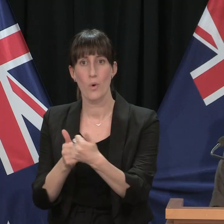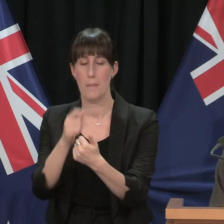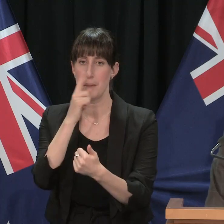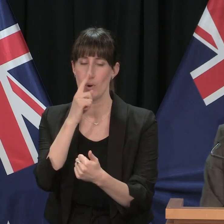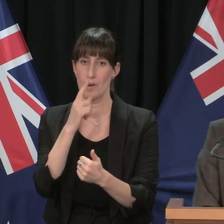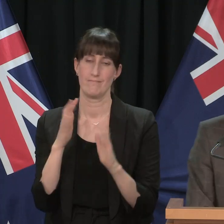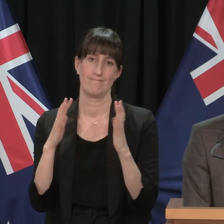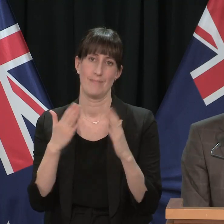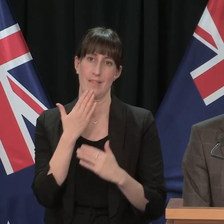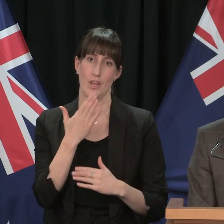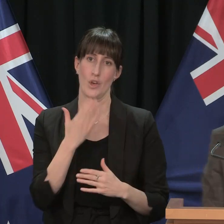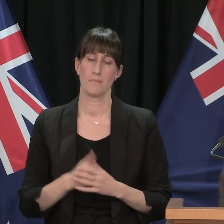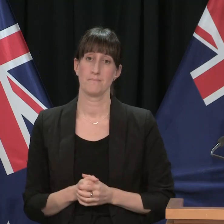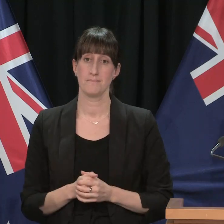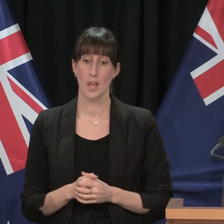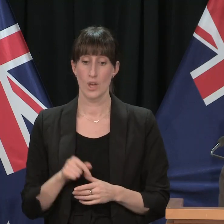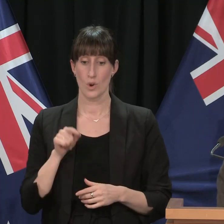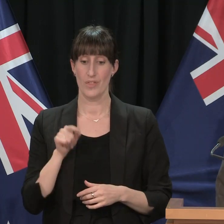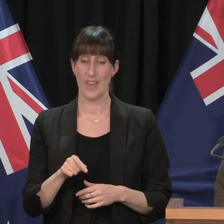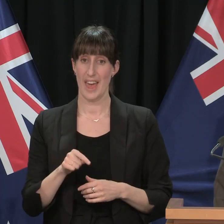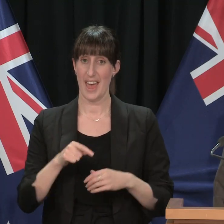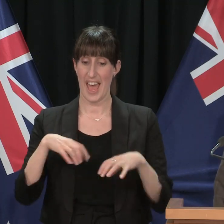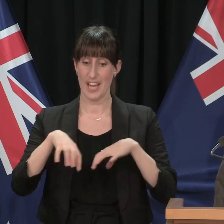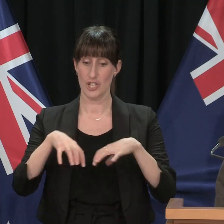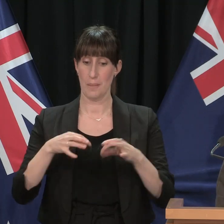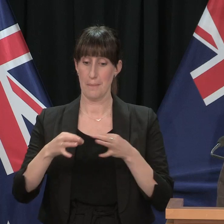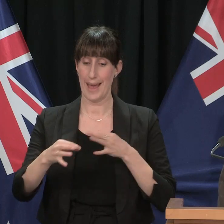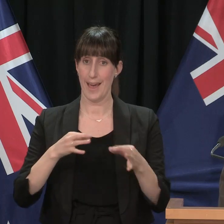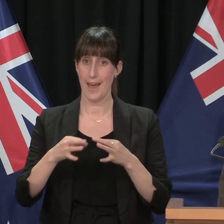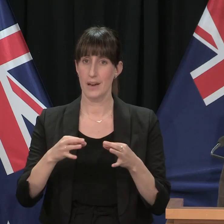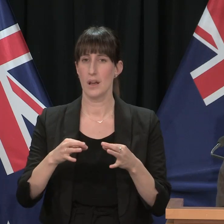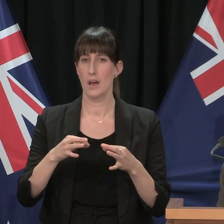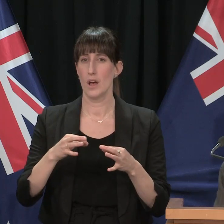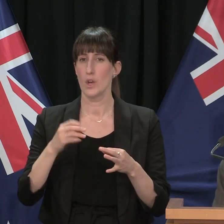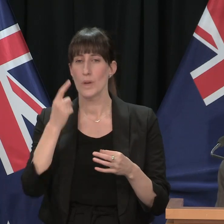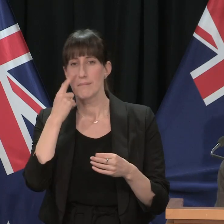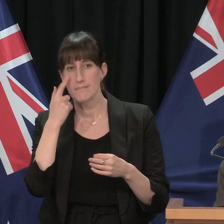homes through the lockdown period to provide care and